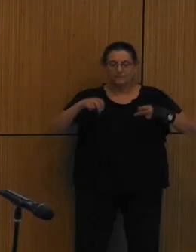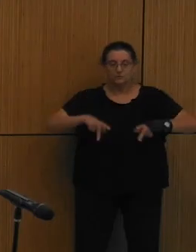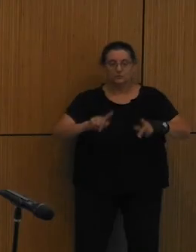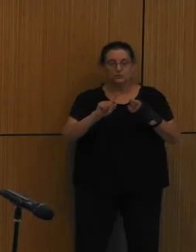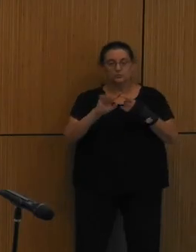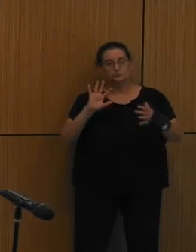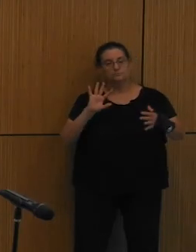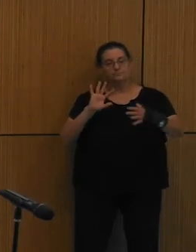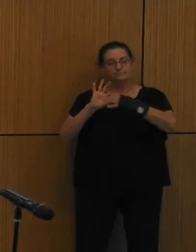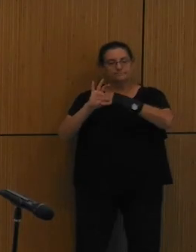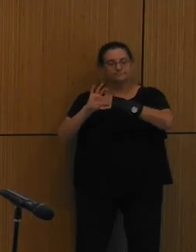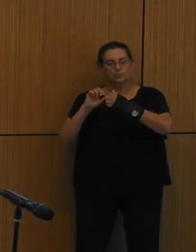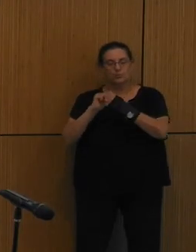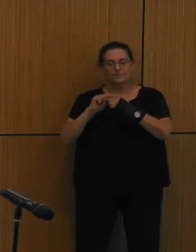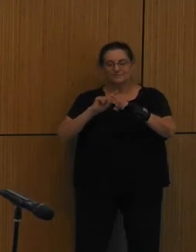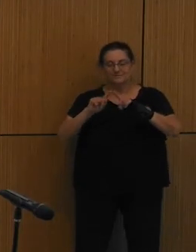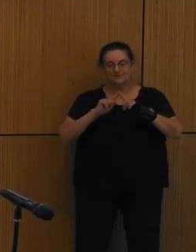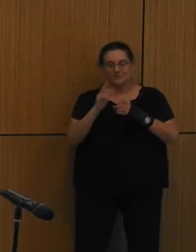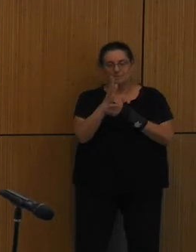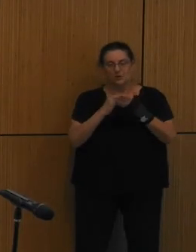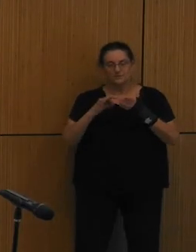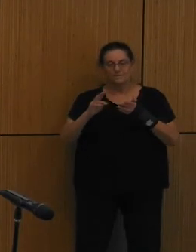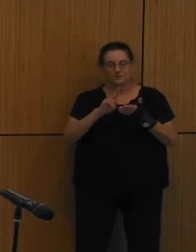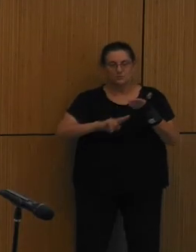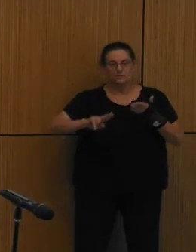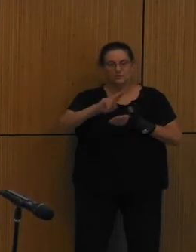with different branches of this university.